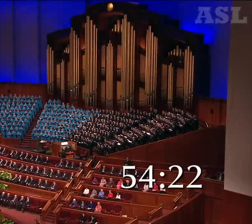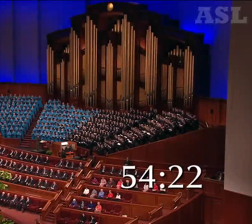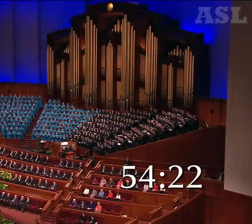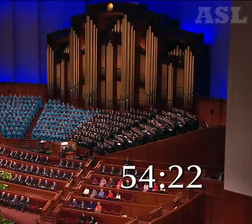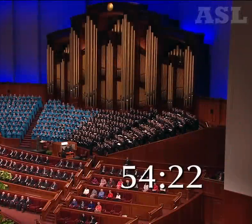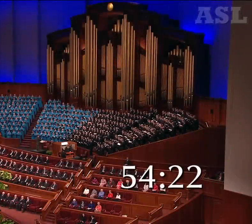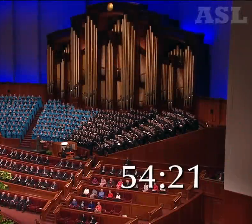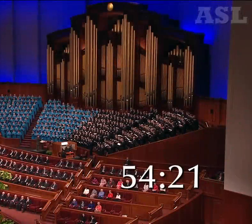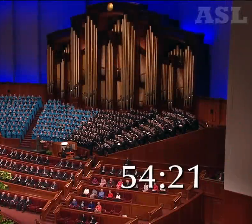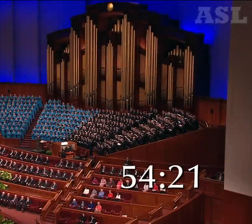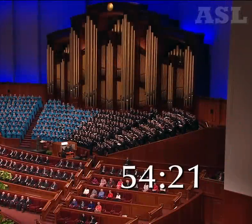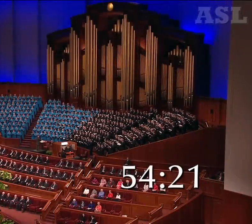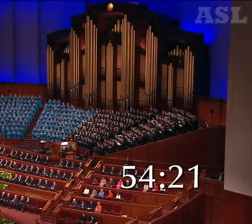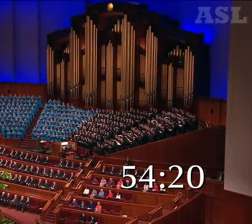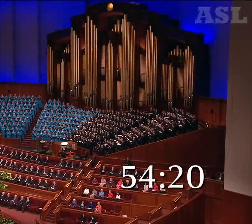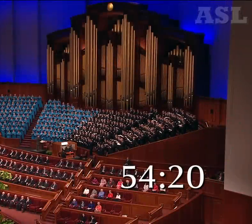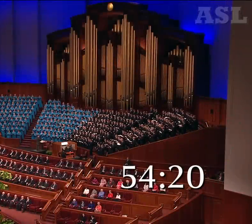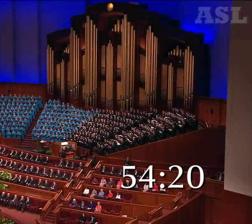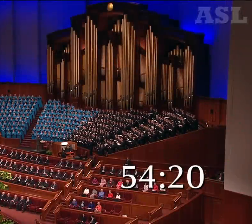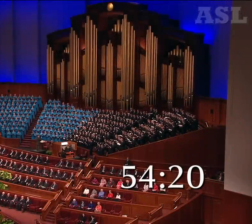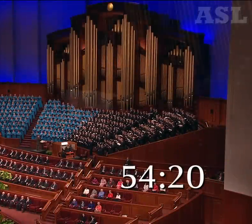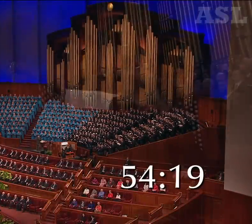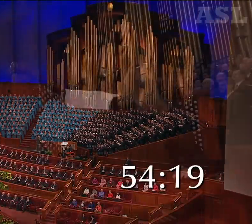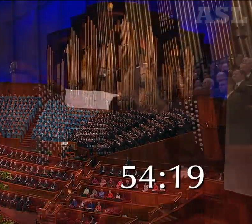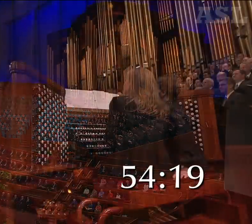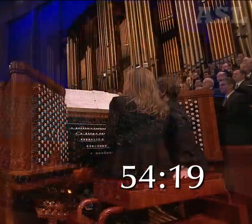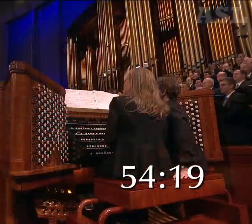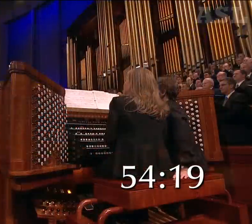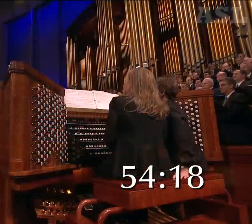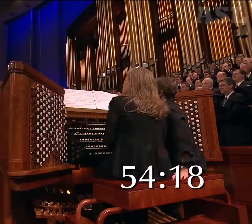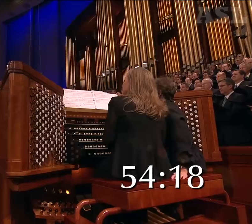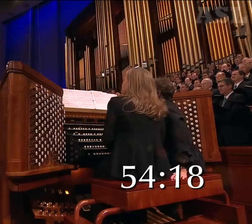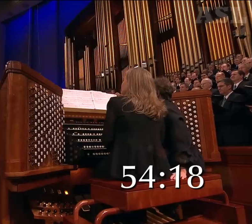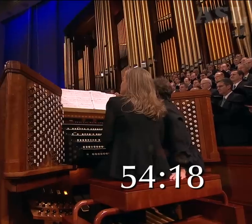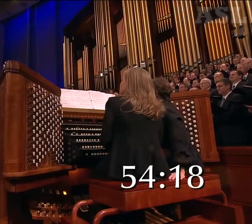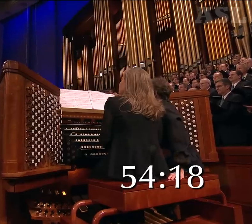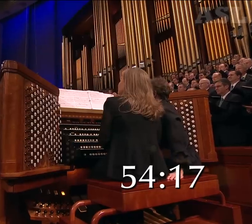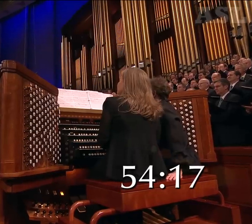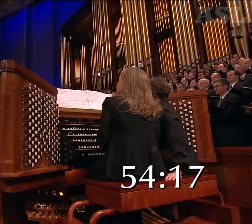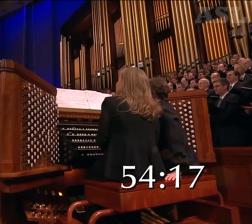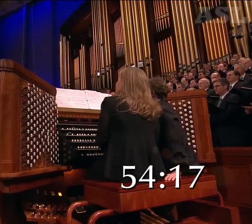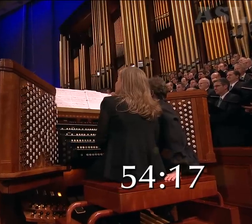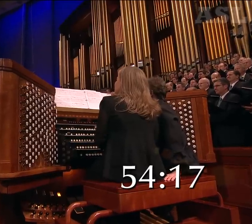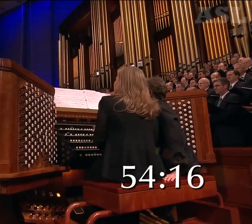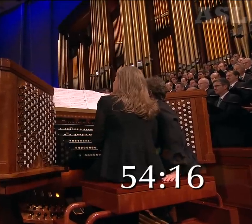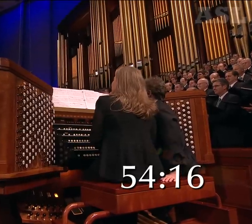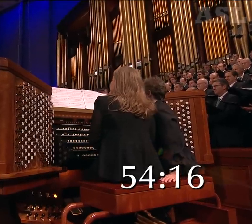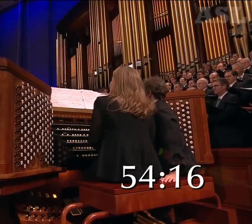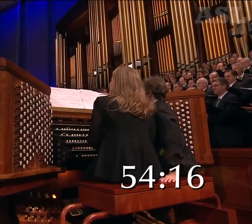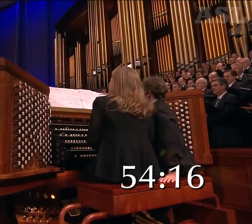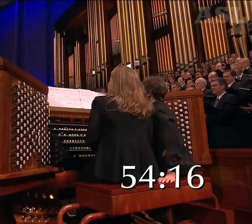THIS IS THE ENGLISH CLOSED CAPTION CHANNEL OF THE CHURCH OF JESUS CHRIST OF LATTER-DAY SAINTS.